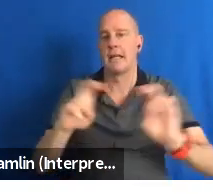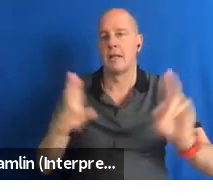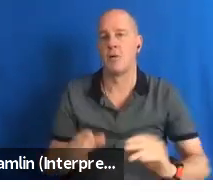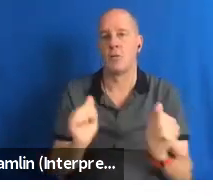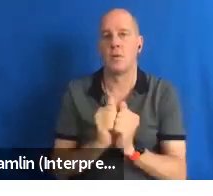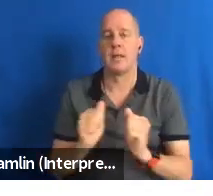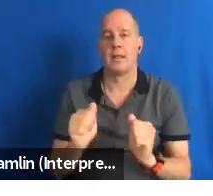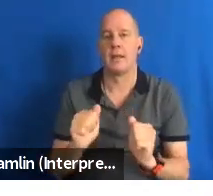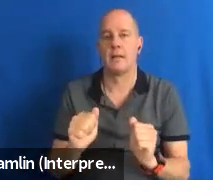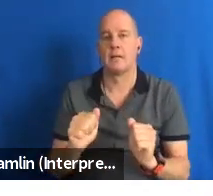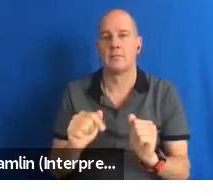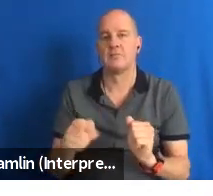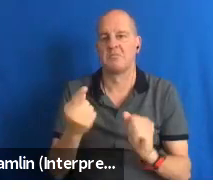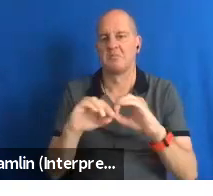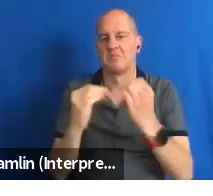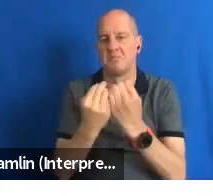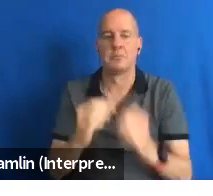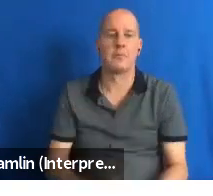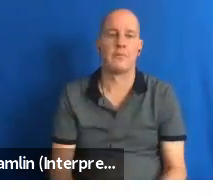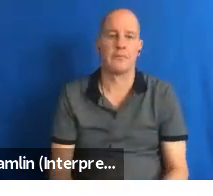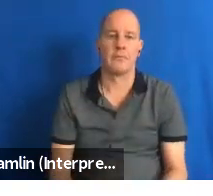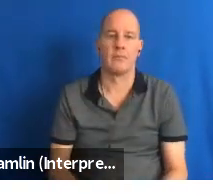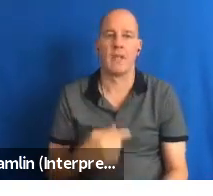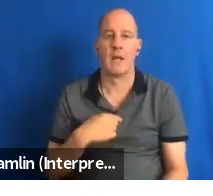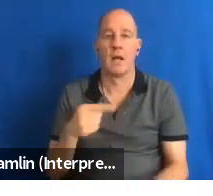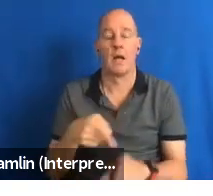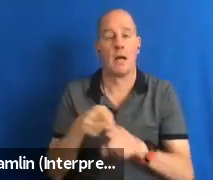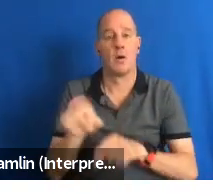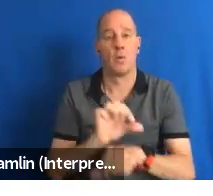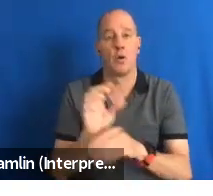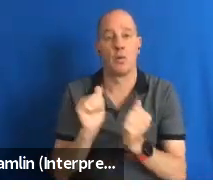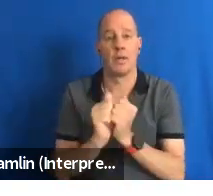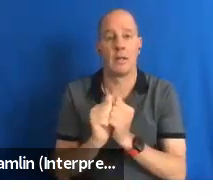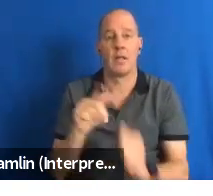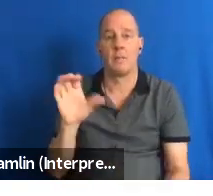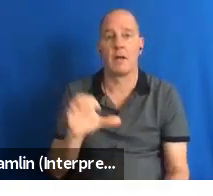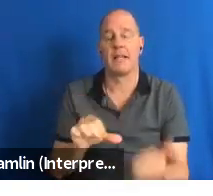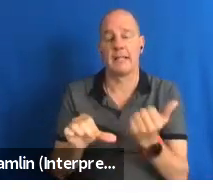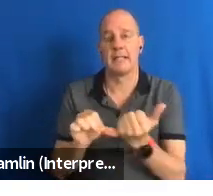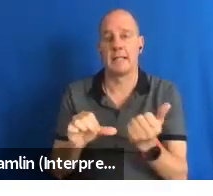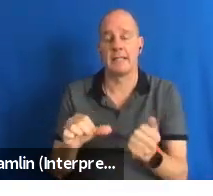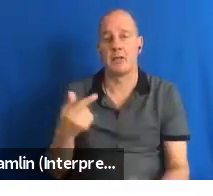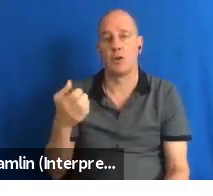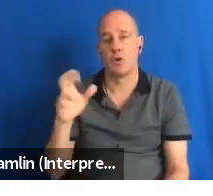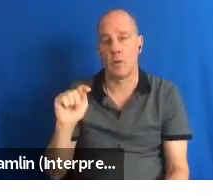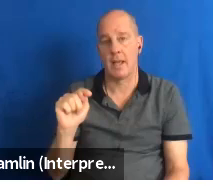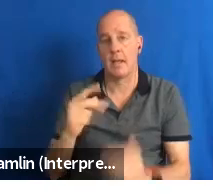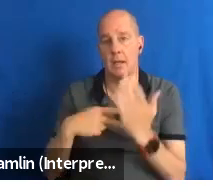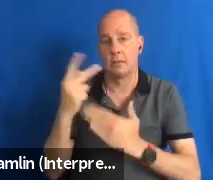Coordination. I specifically work with the public assistance program to look at how